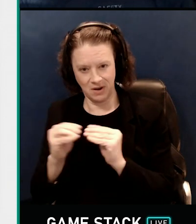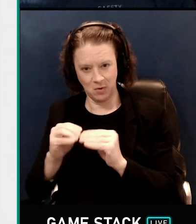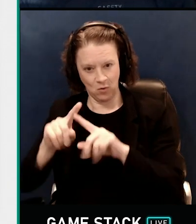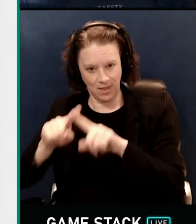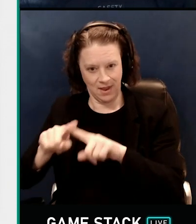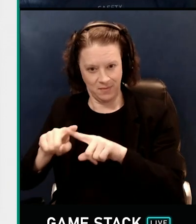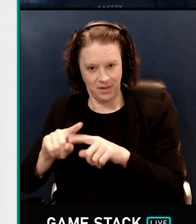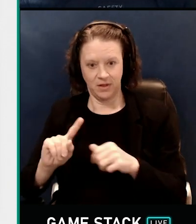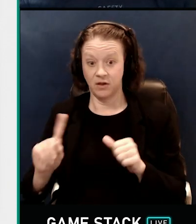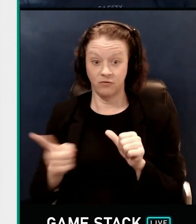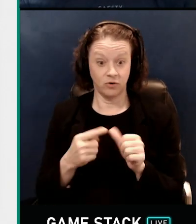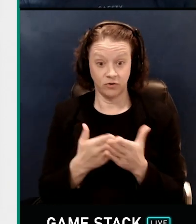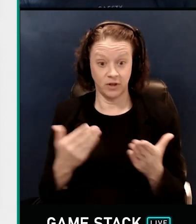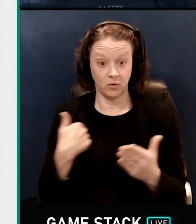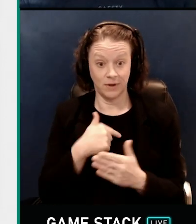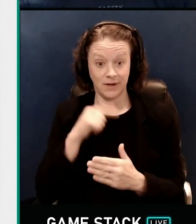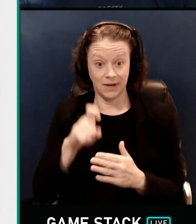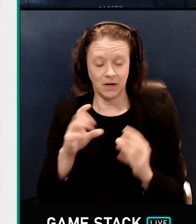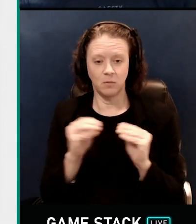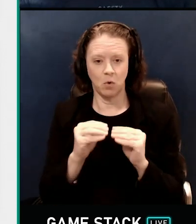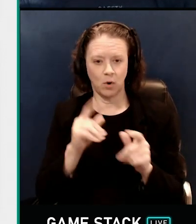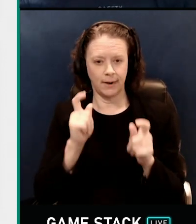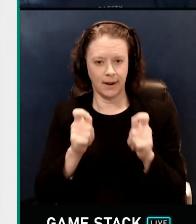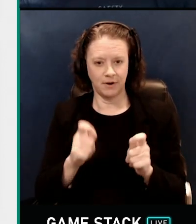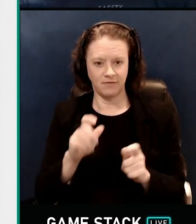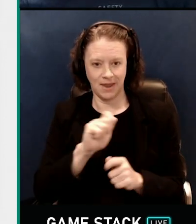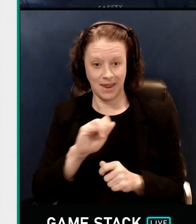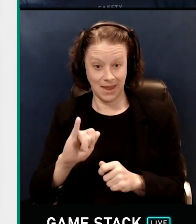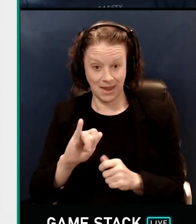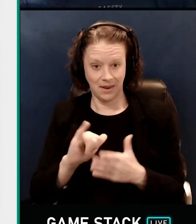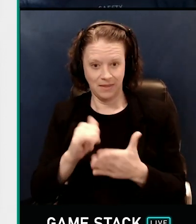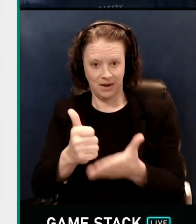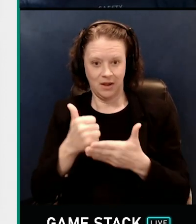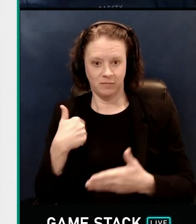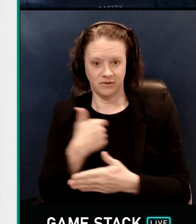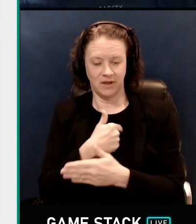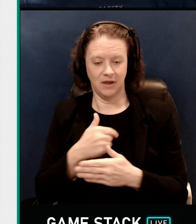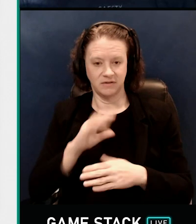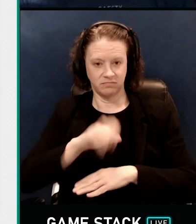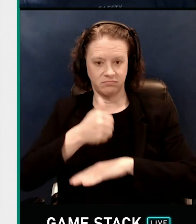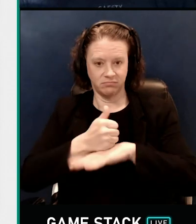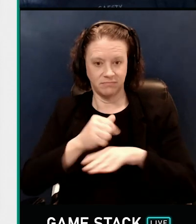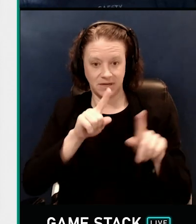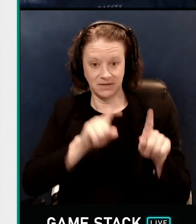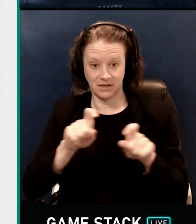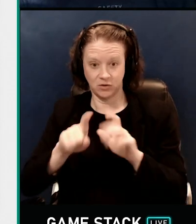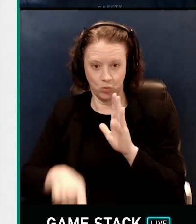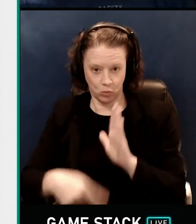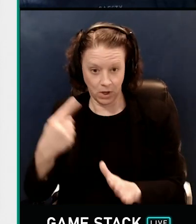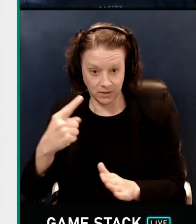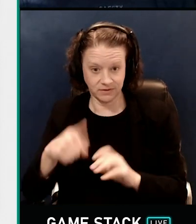The first thing we needed was a more adaptive AI, which helps us implement tests once and ensure they can be reused.